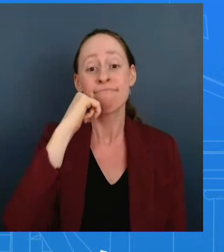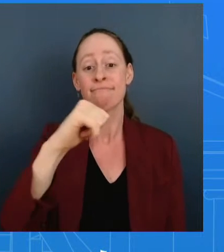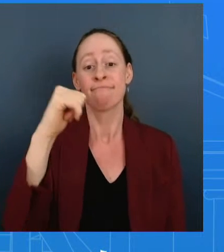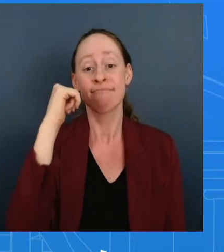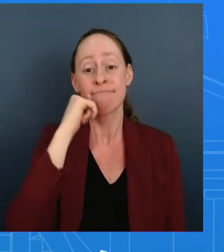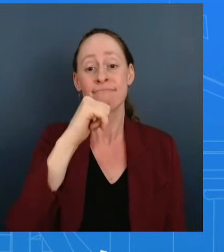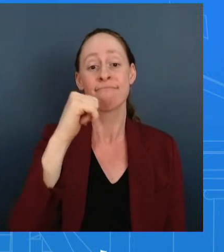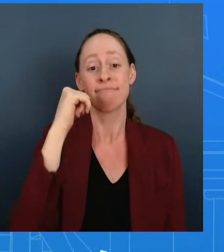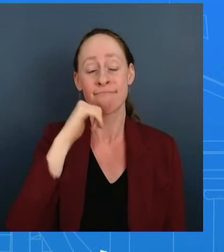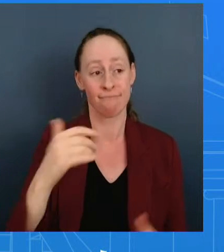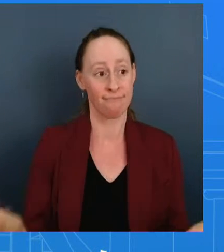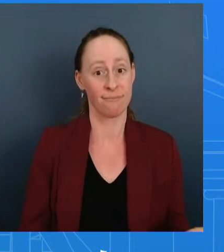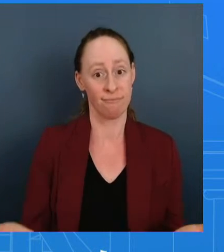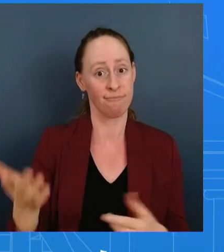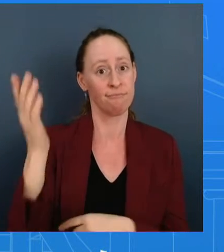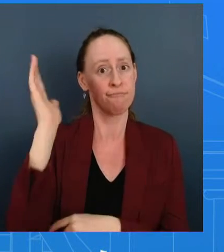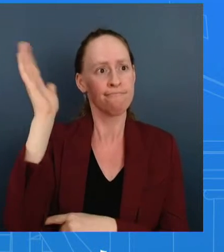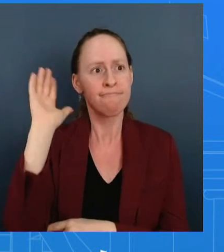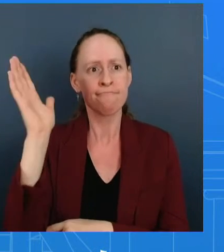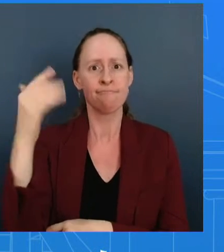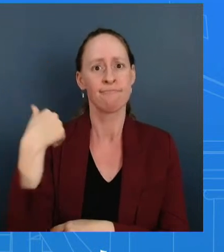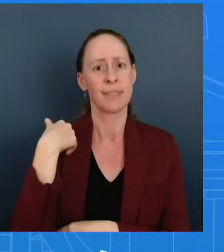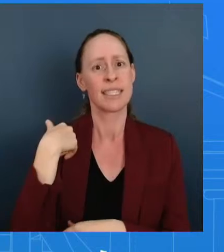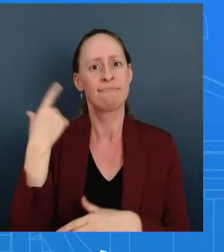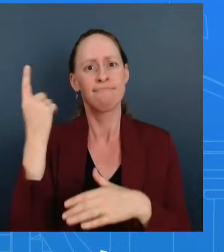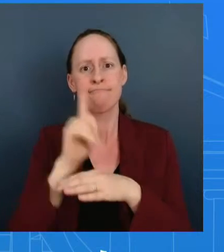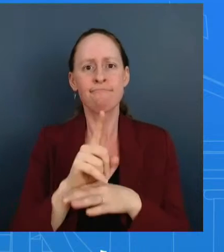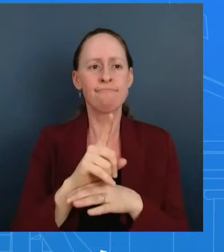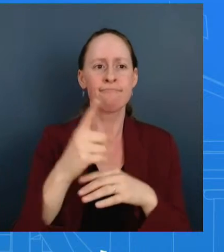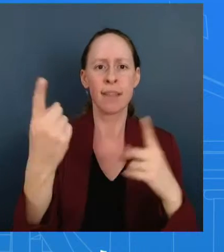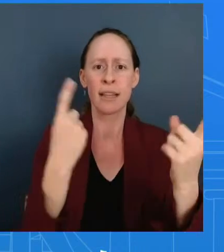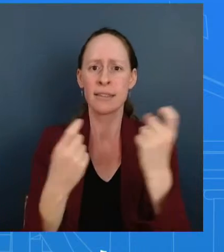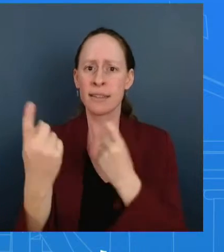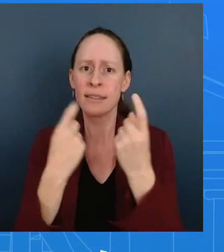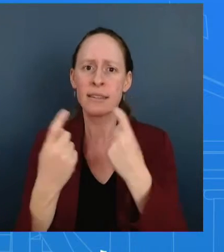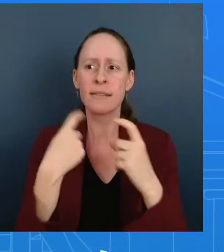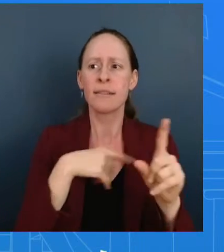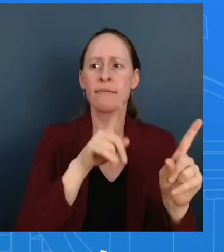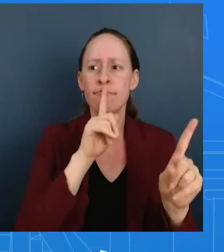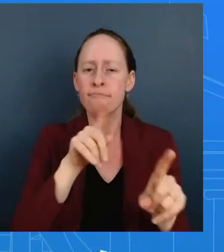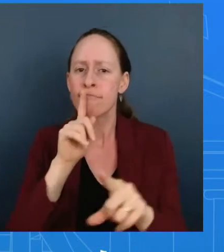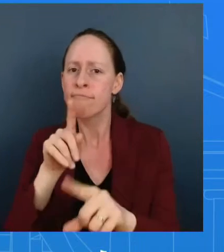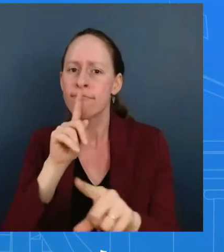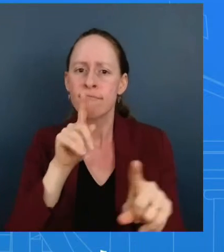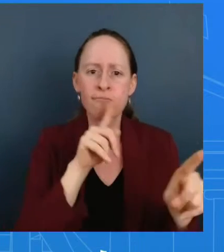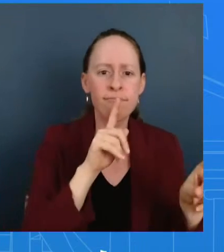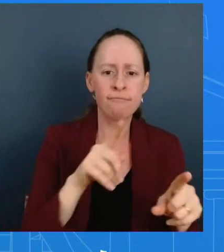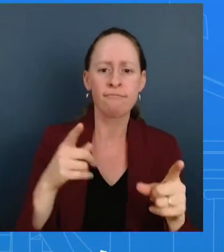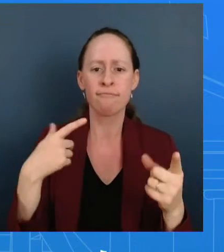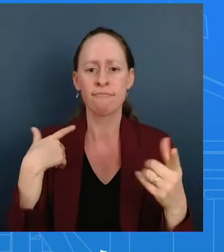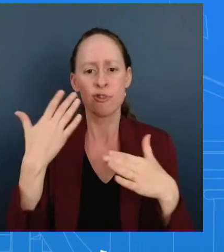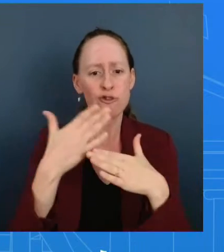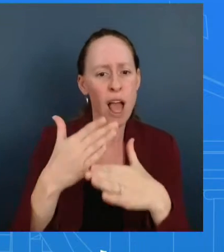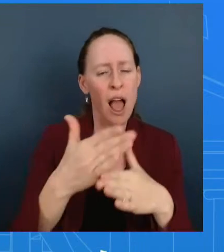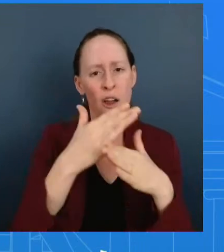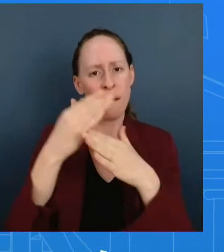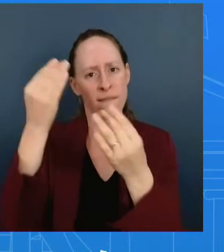that we have at the time. That's what we do. And we understand that -- the freedom of the press. We respect the freedom of the press.